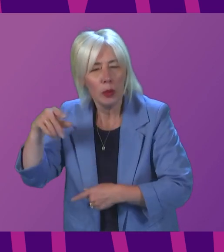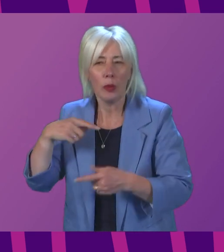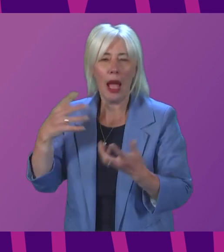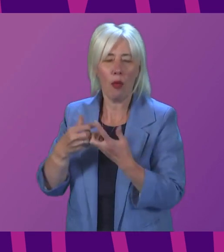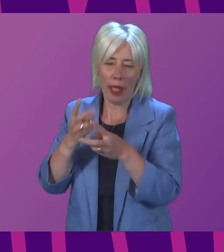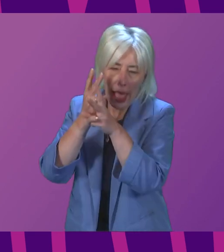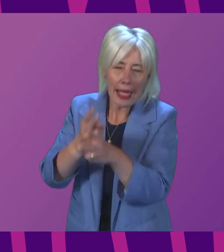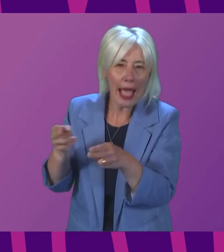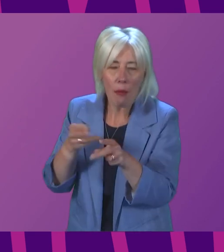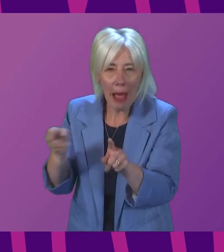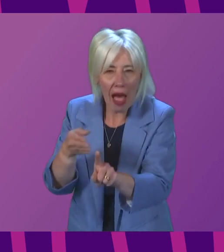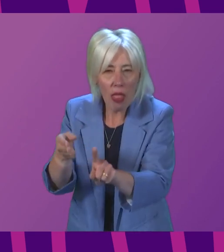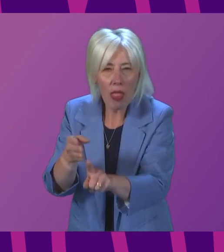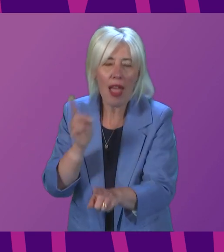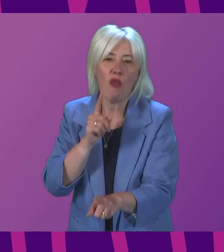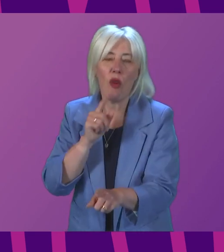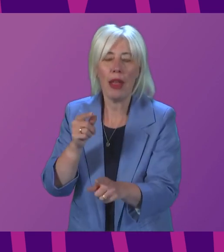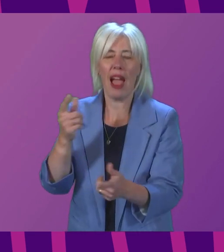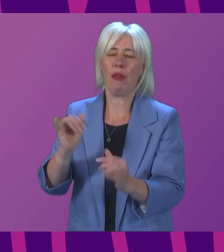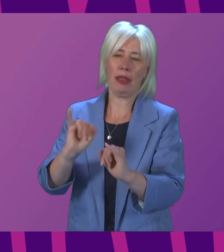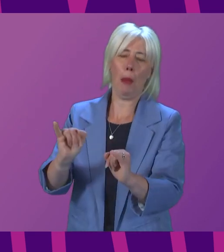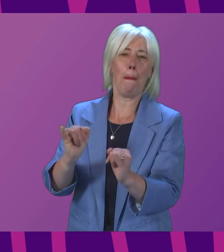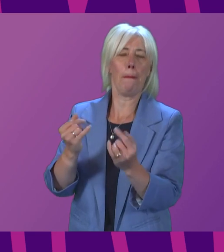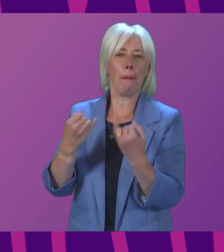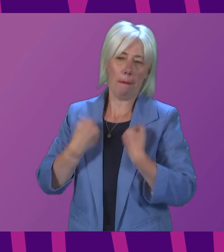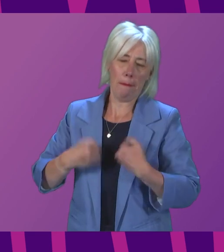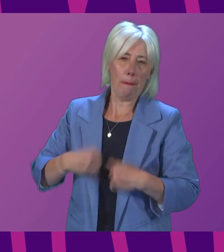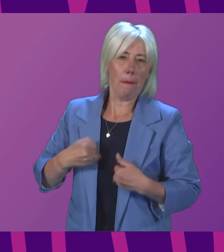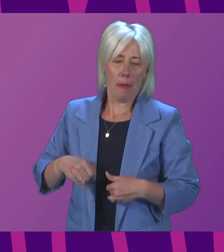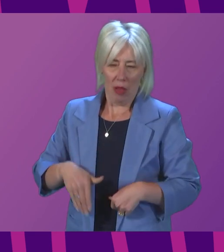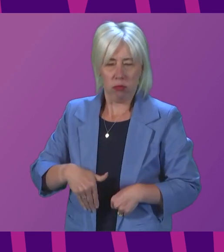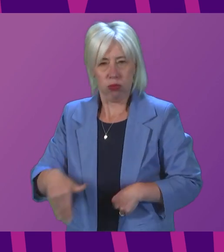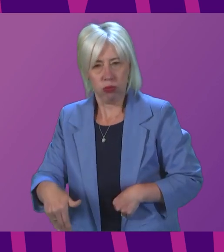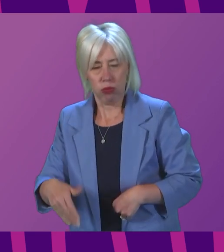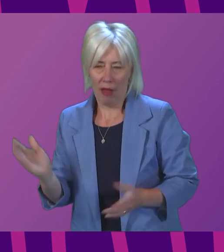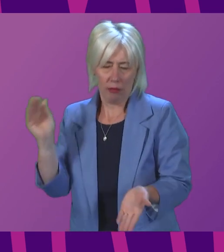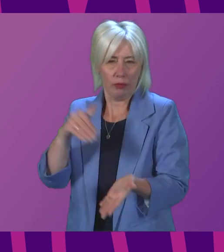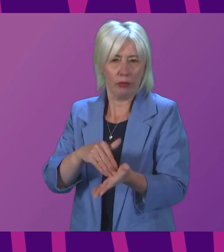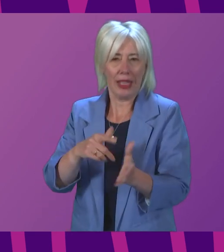women who present with acute medical conditions, including those who present to accident and emergency.